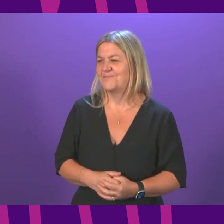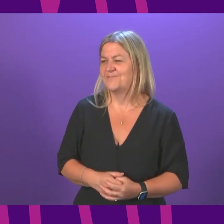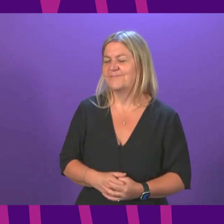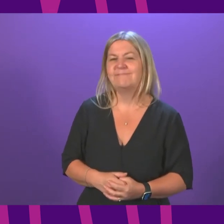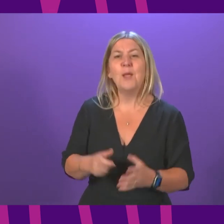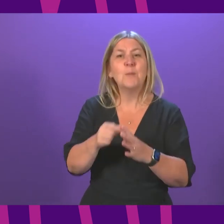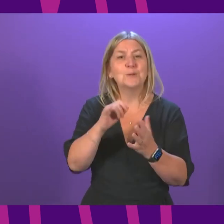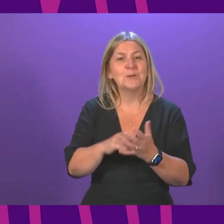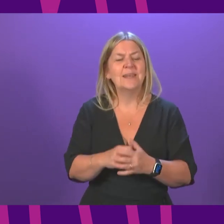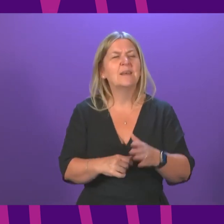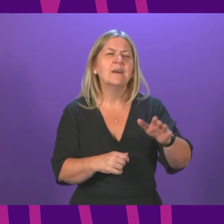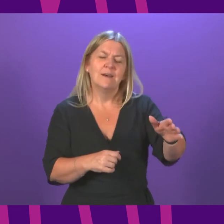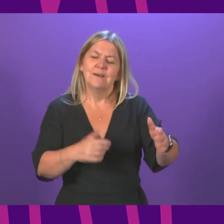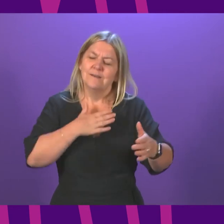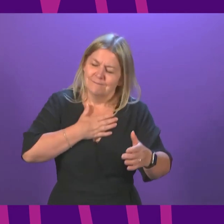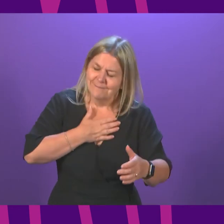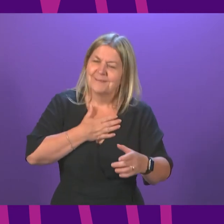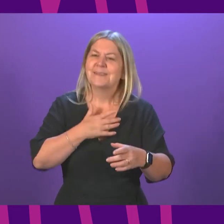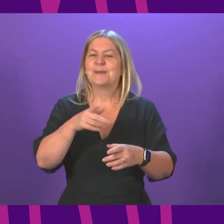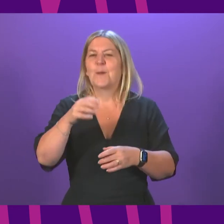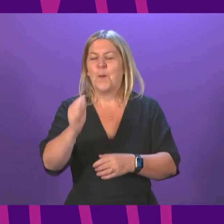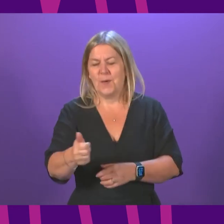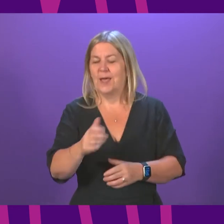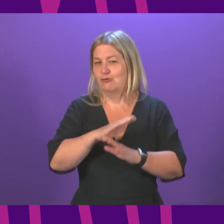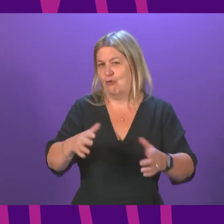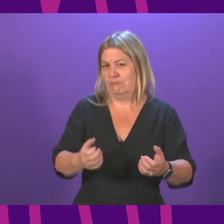Surely the member recognises that I was not afforded the opportunity to shape those prior